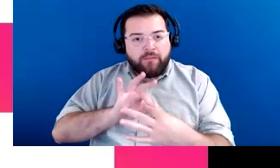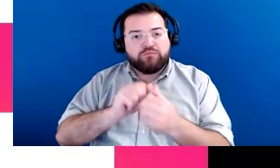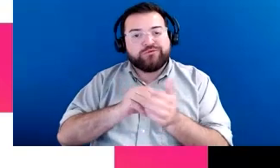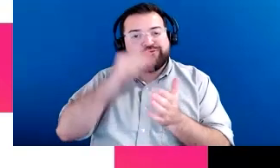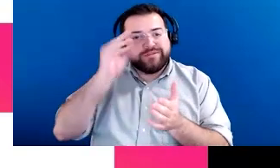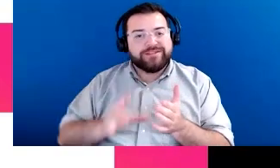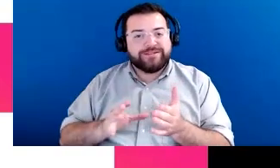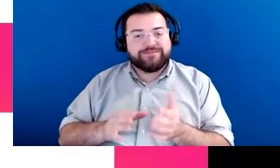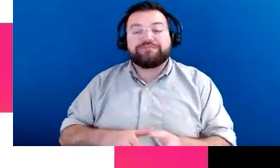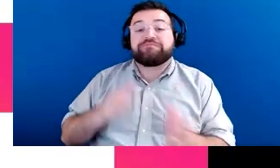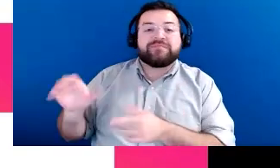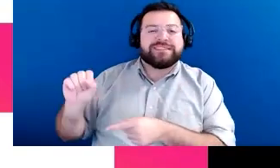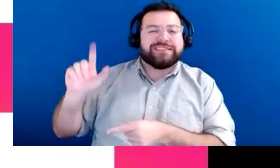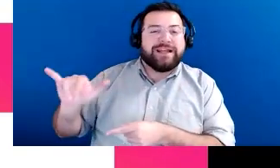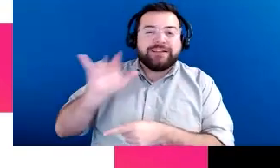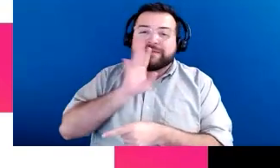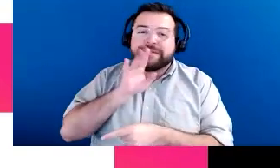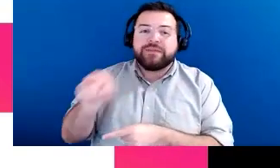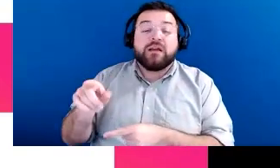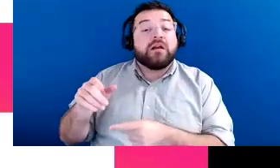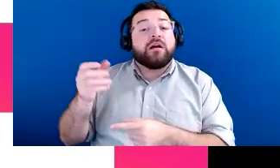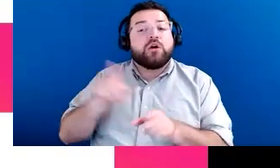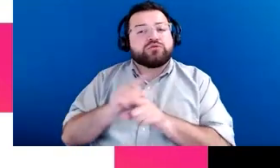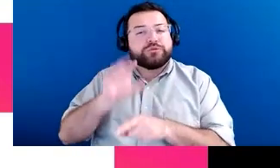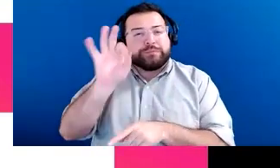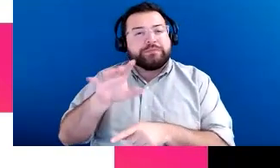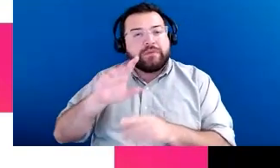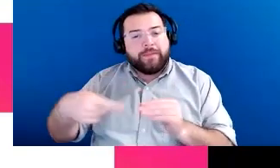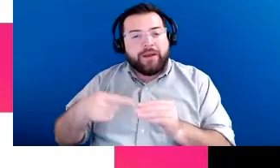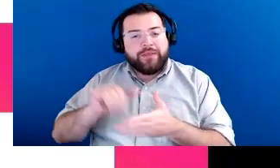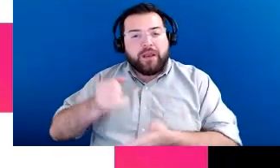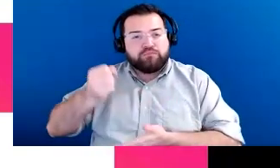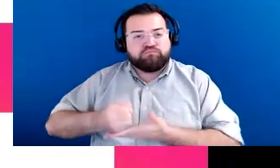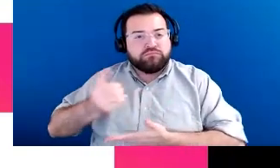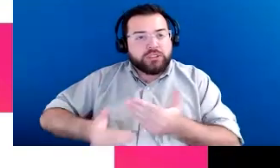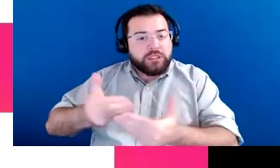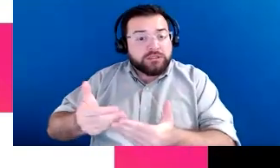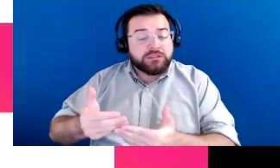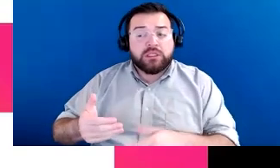And, you know, just a note about the accreditation process. You know,